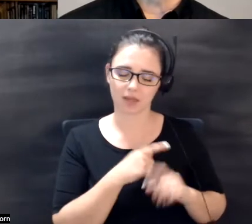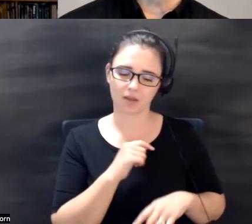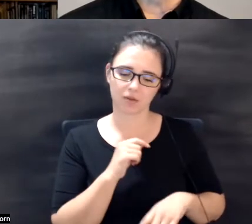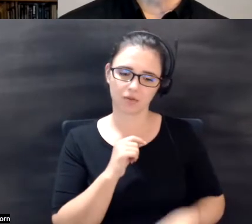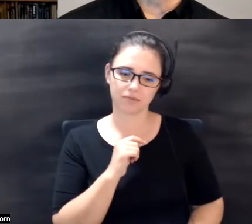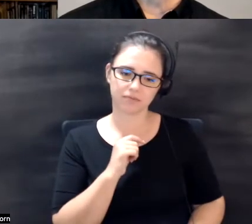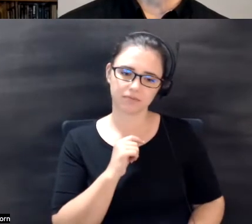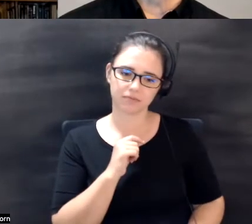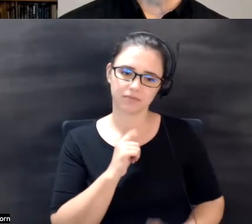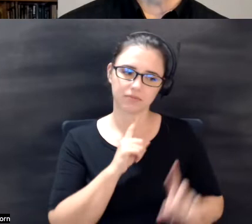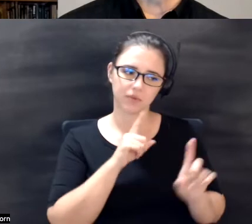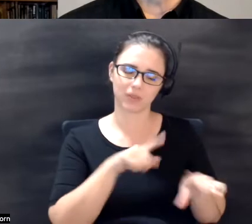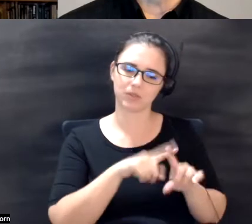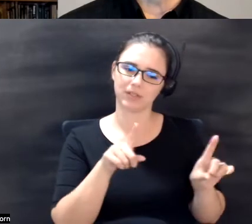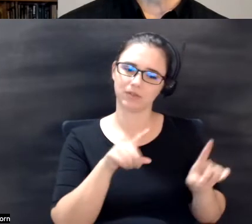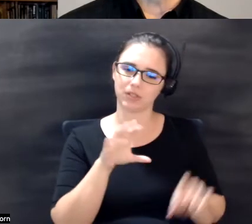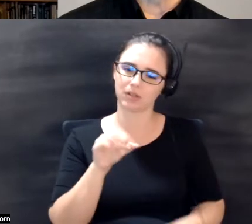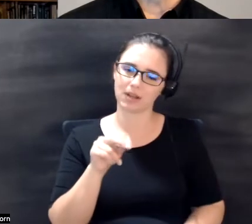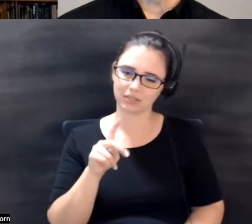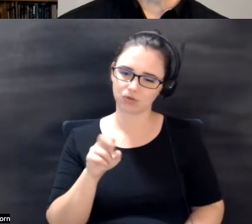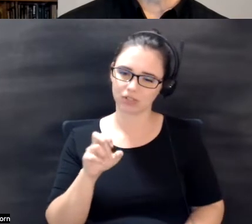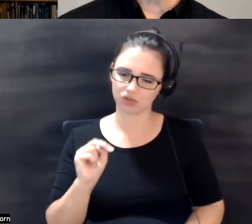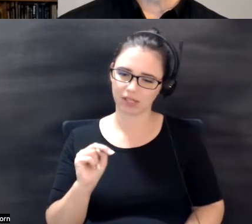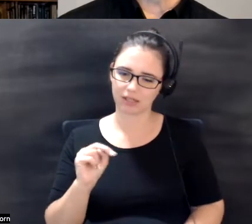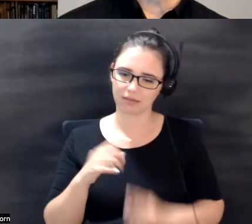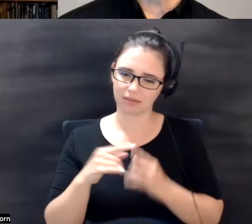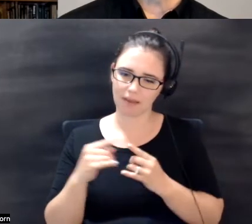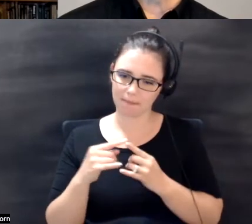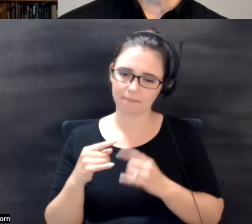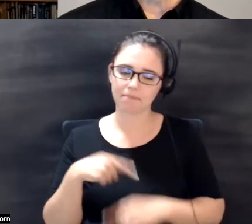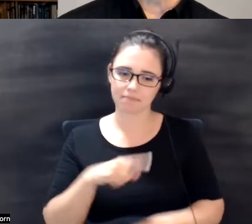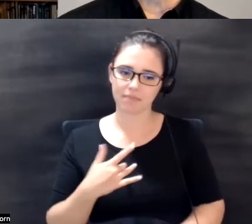different concentration camps, now feel like they're going, um...